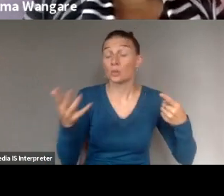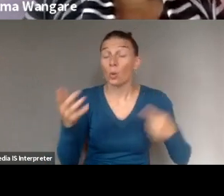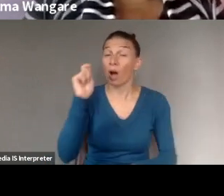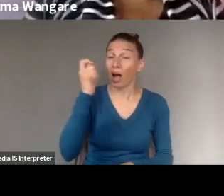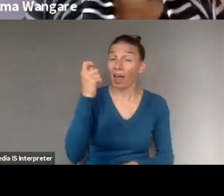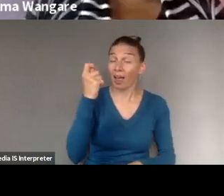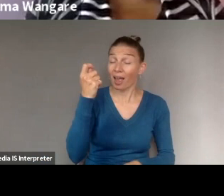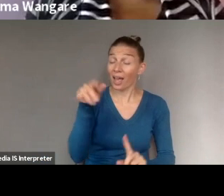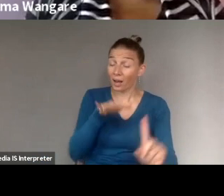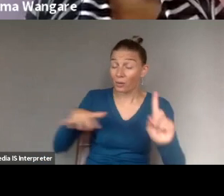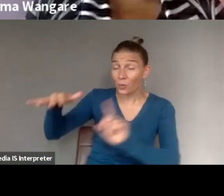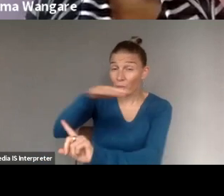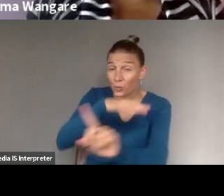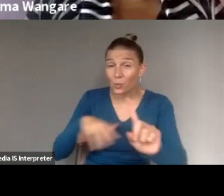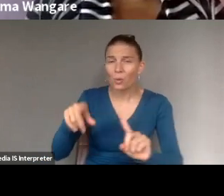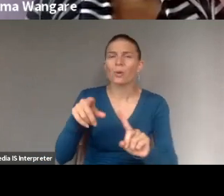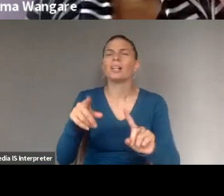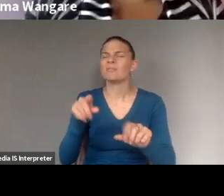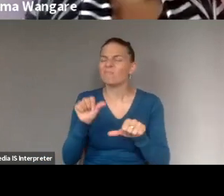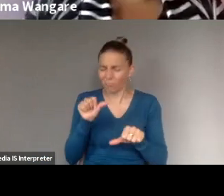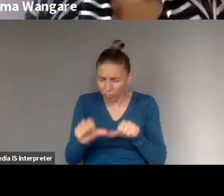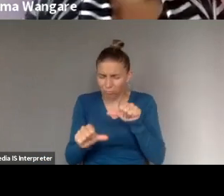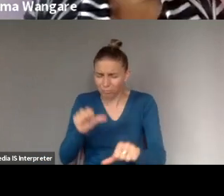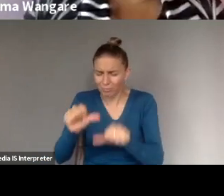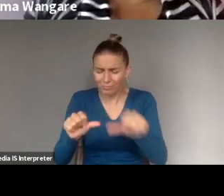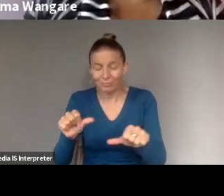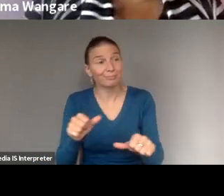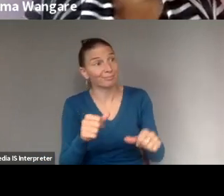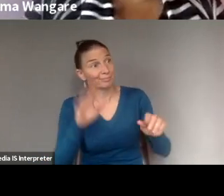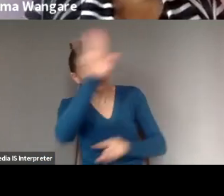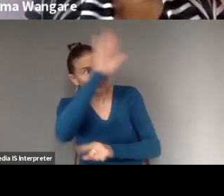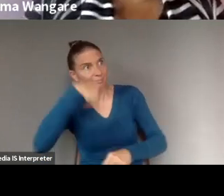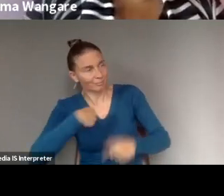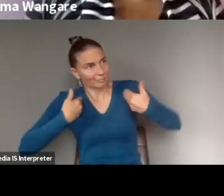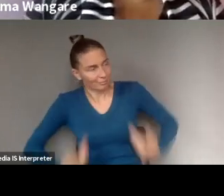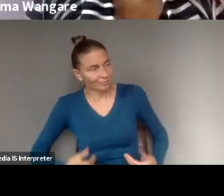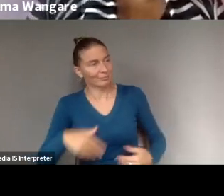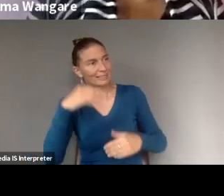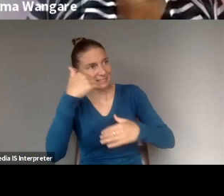the registration process of, you know, persons with disabilities and the disability assessment itself